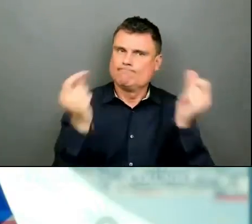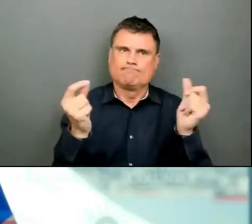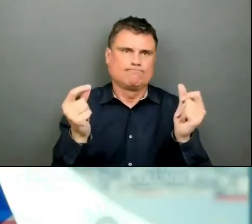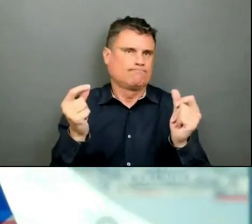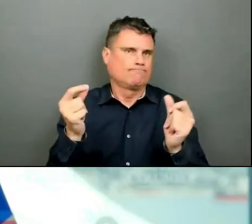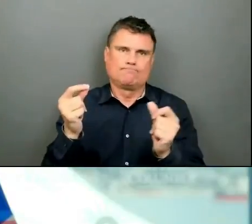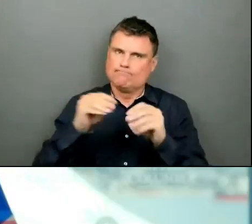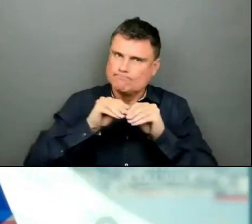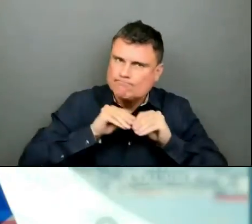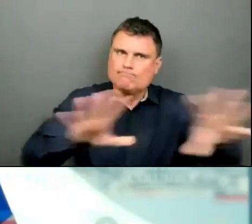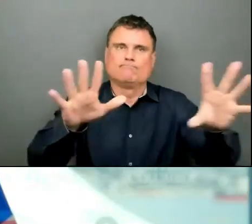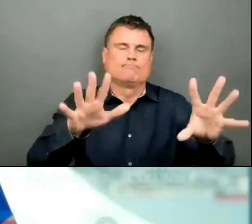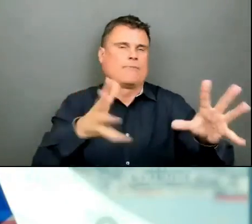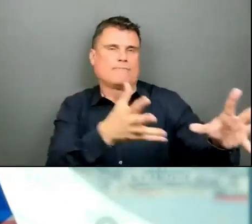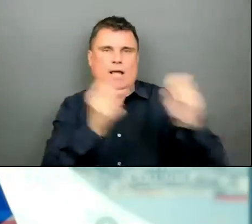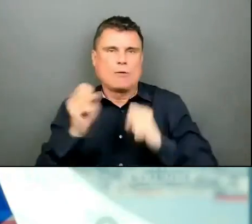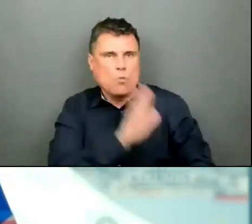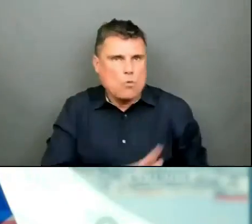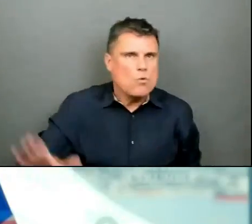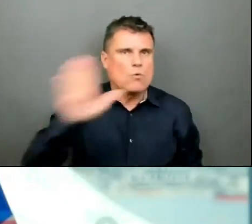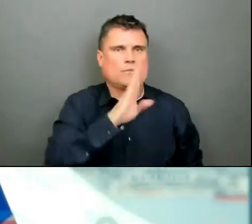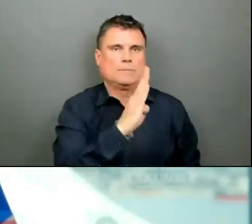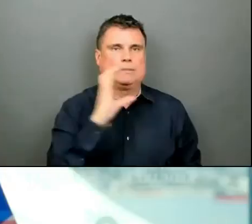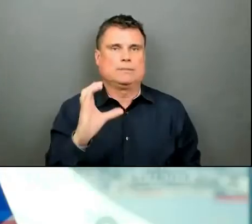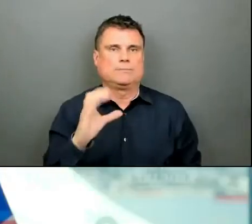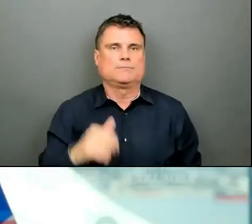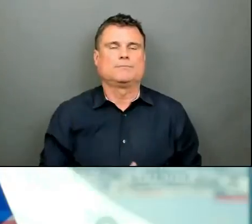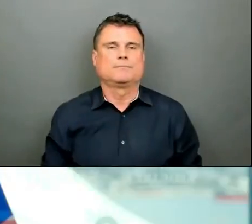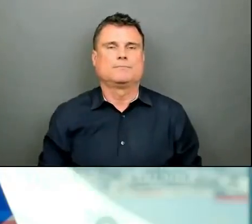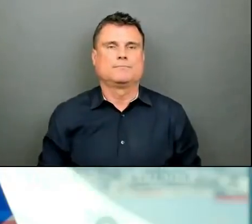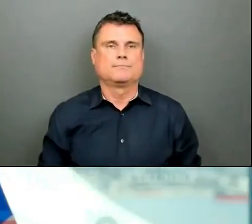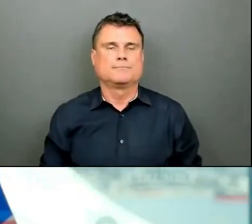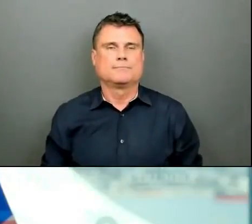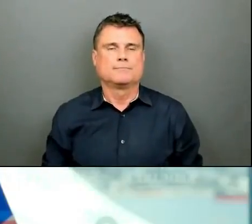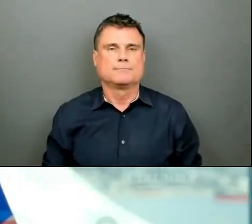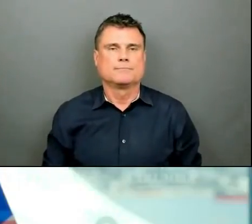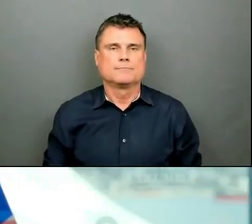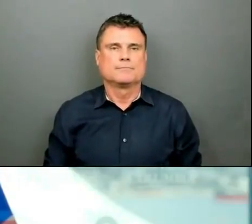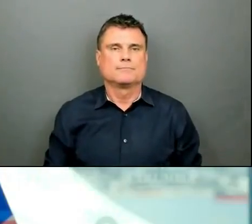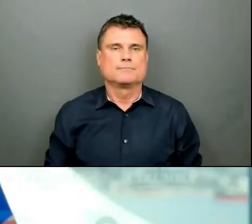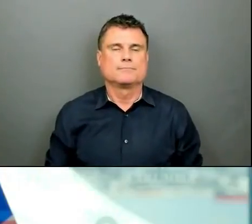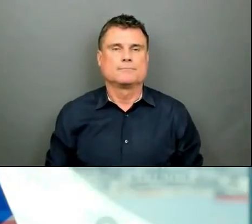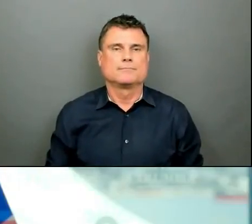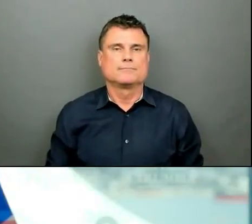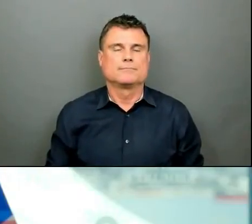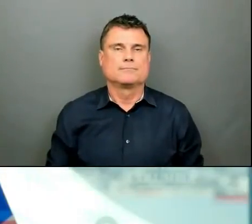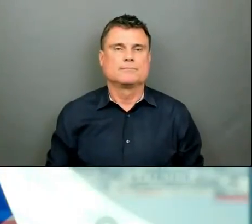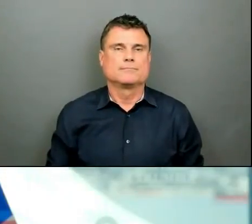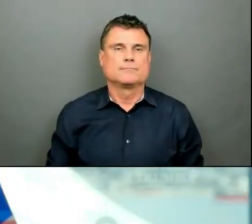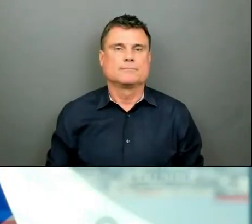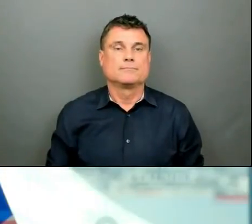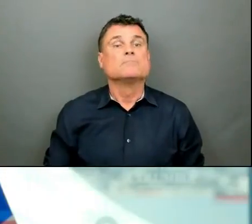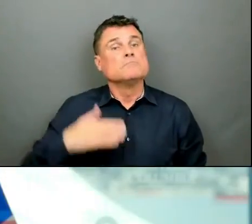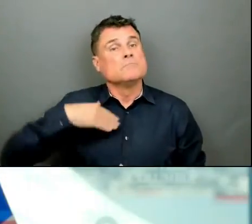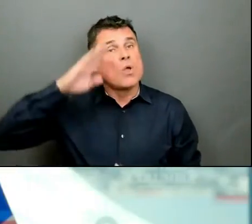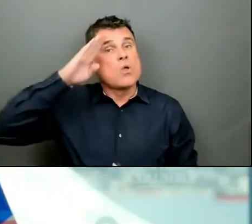As people know, I think, I say this with respect to some of the discussion from federal government this week, the real